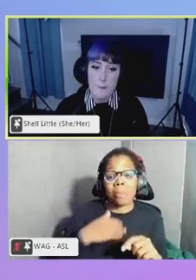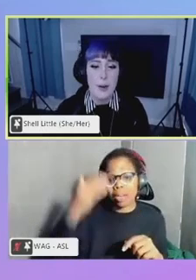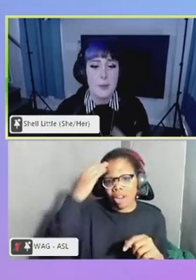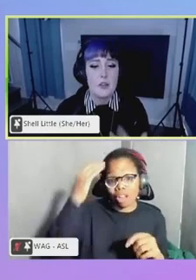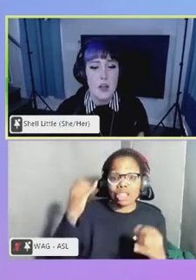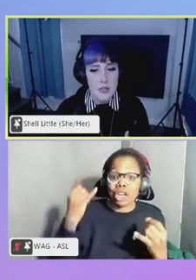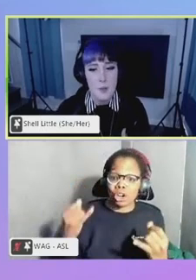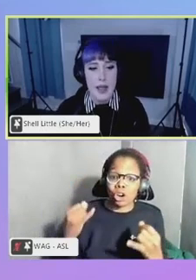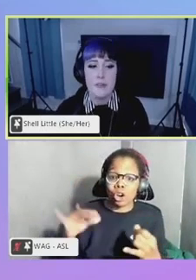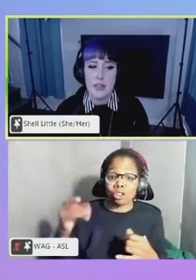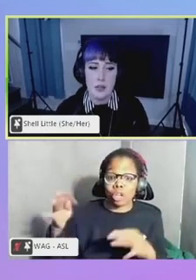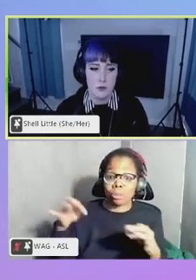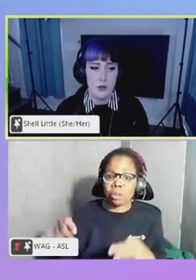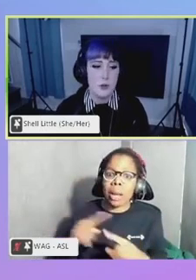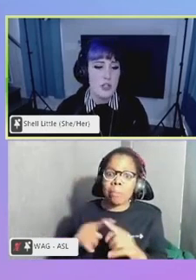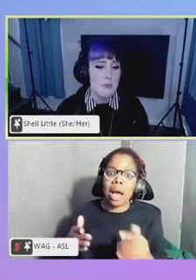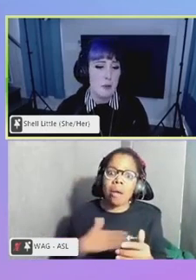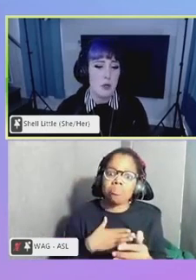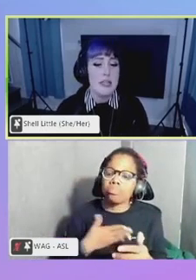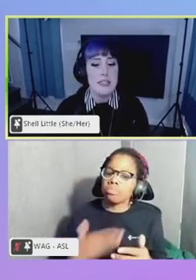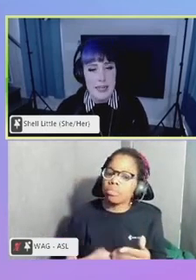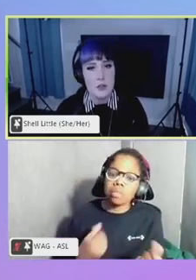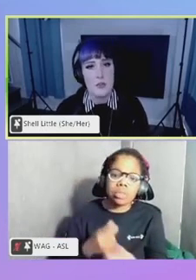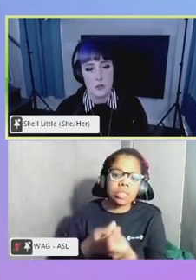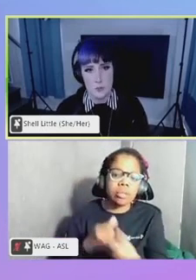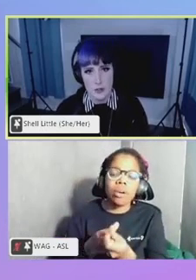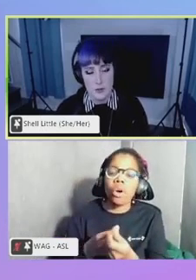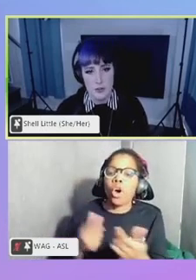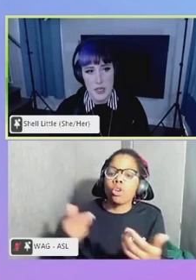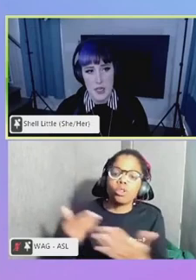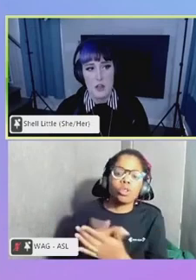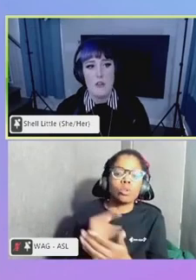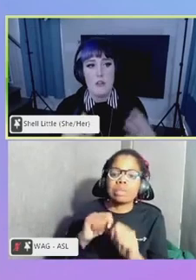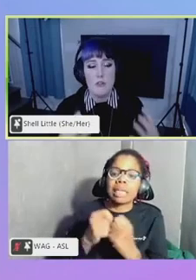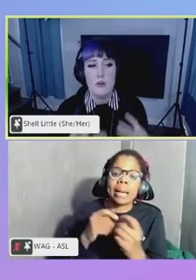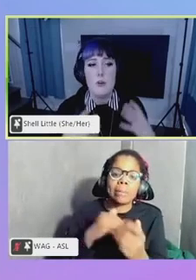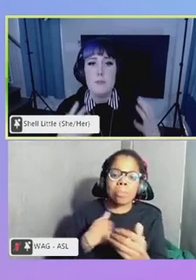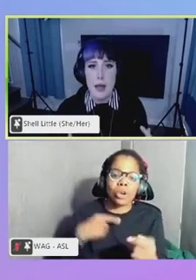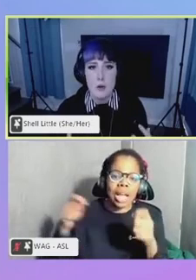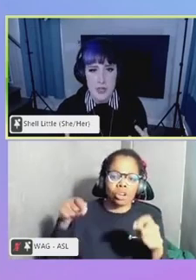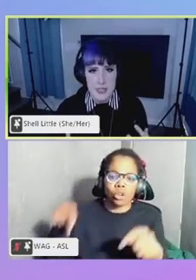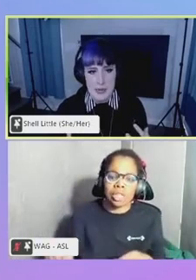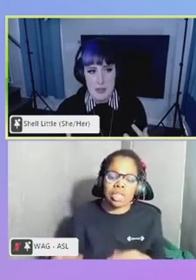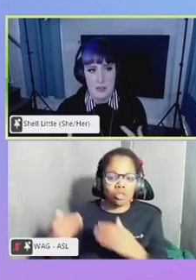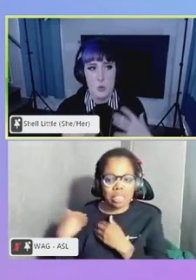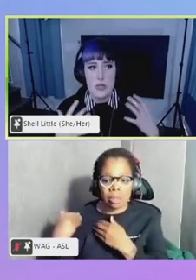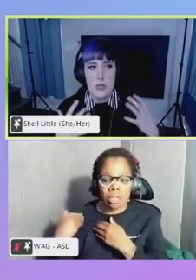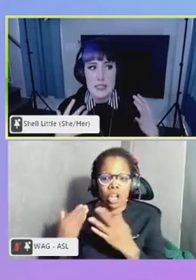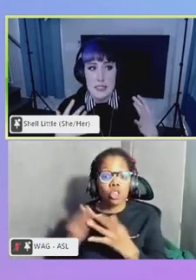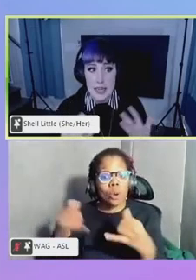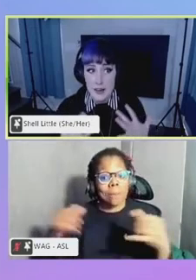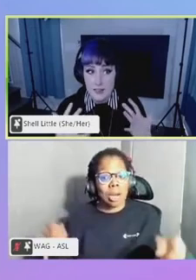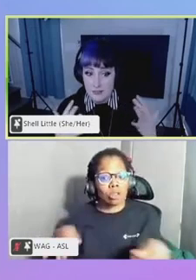compensation at this time? Great things to say. And finally, this task is outside of my knowledge and current job description. But I would love